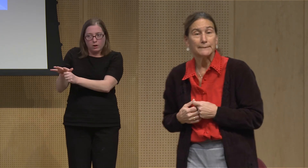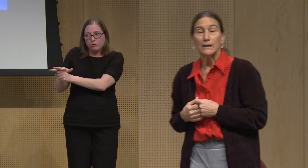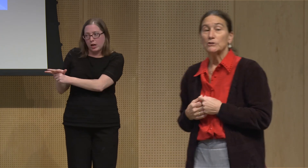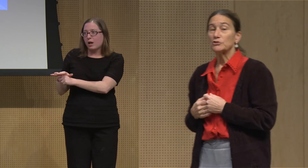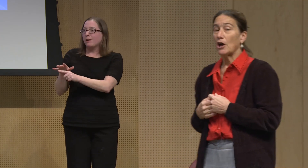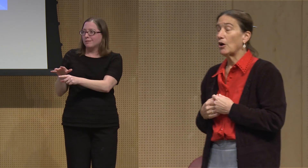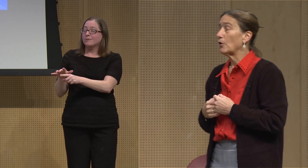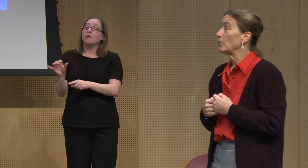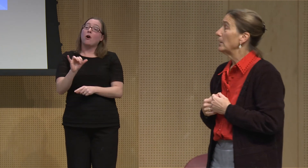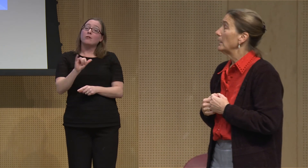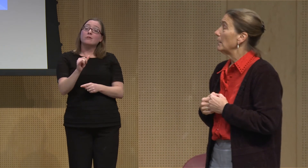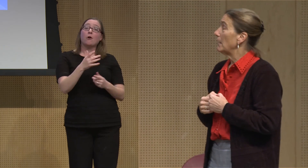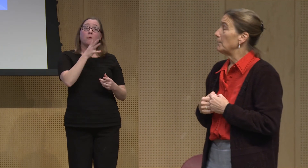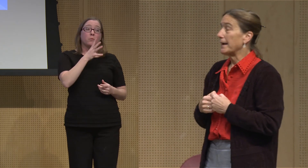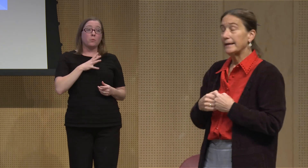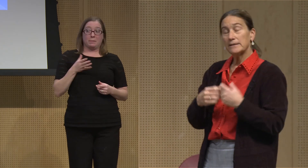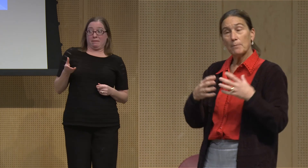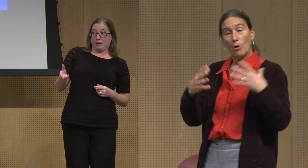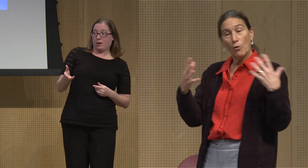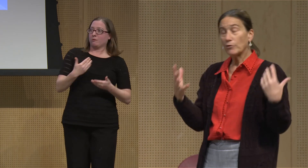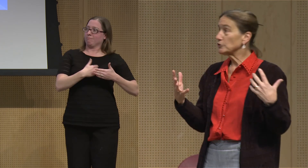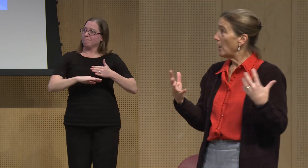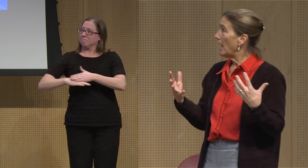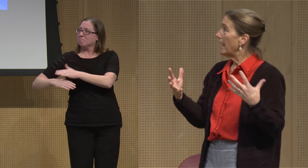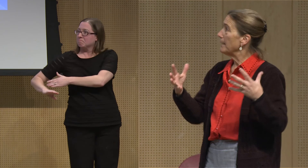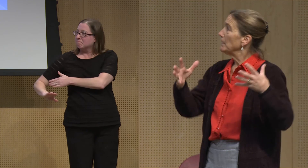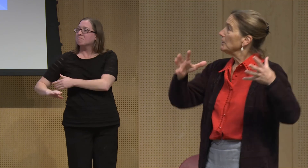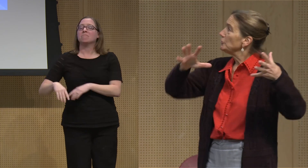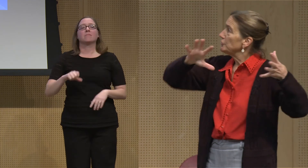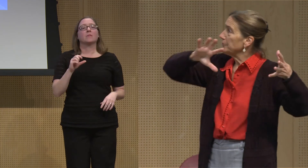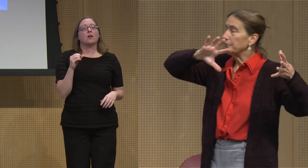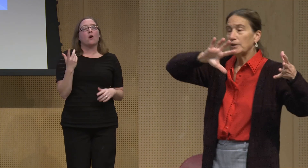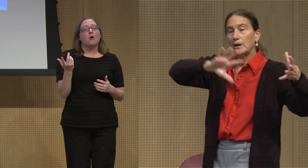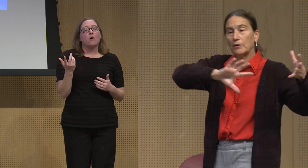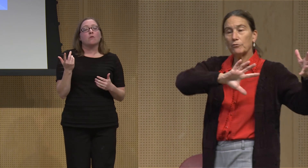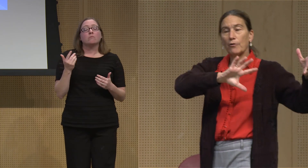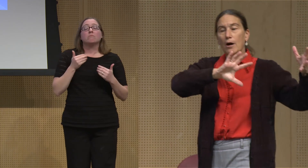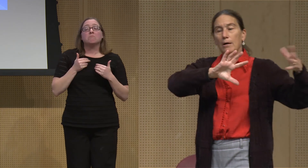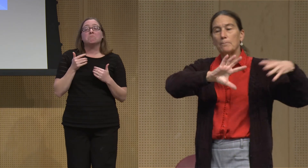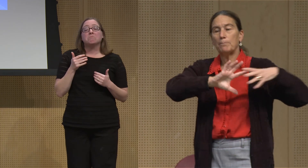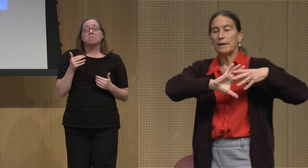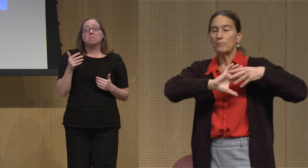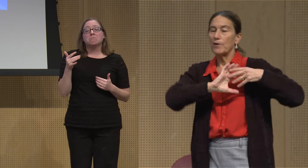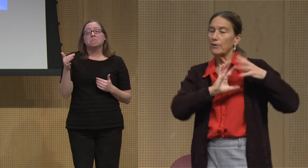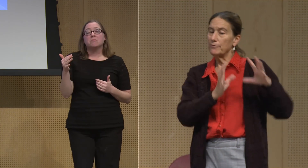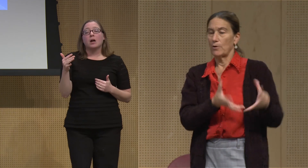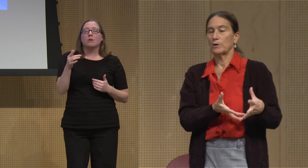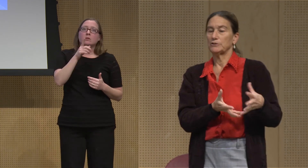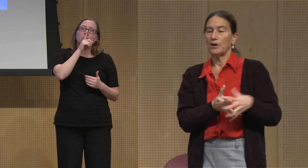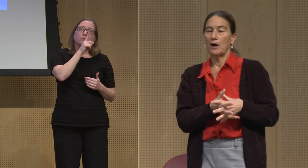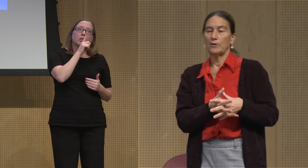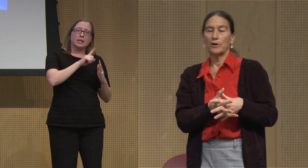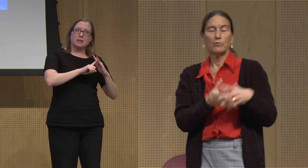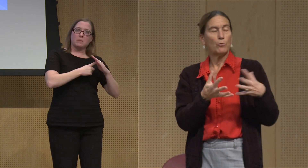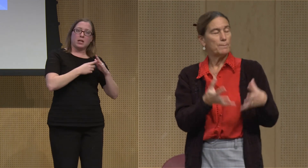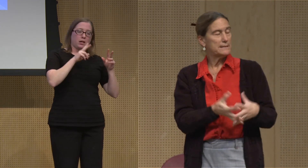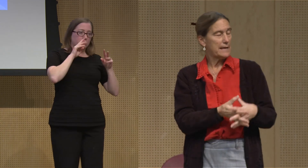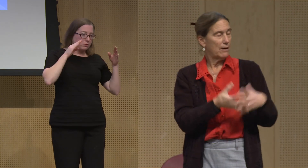SO, UM, I ENDED UP OVER TIME SHIFTING FROM BEING VERY FOCUSED ON KIND OF WOMEN'S HEALTH